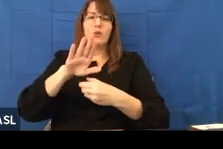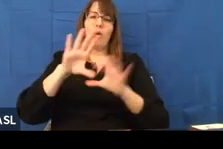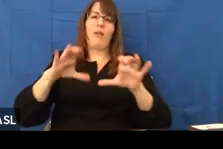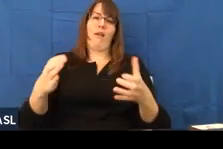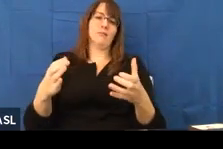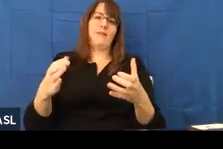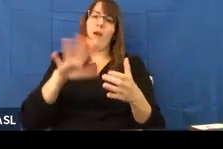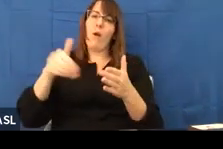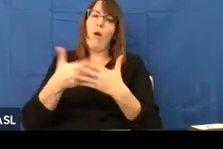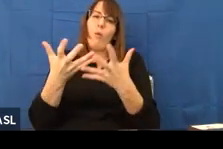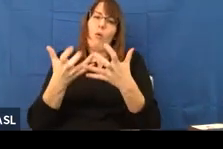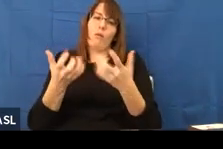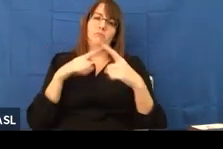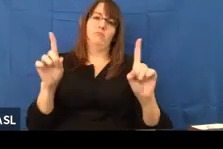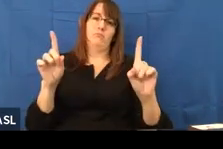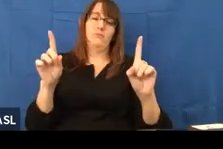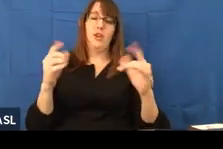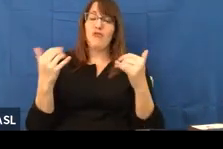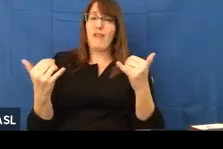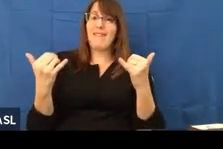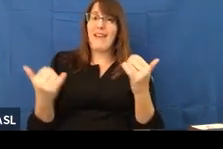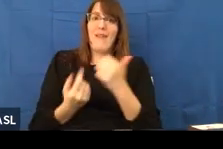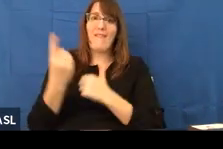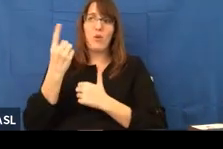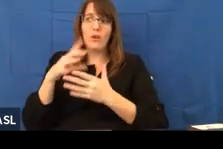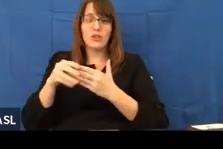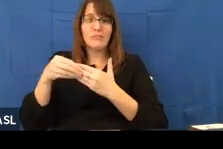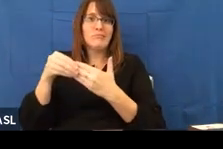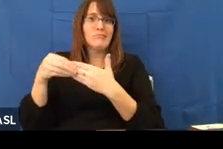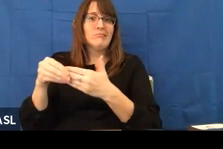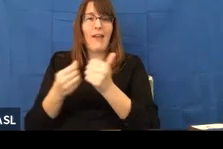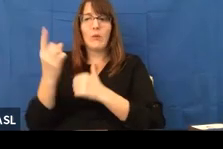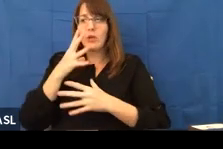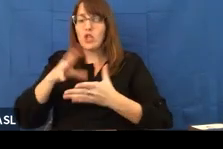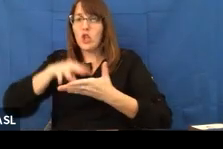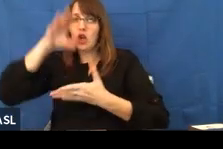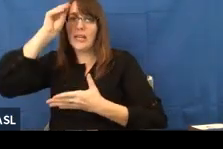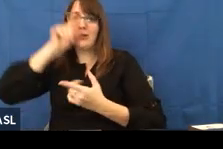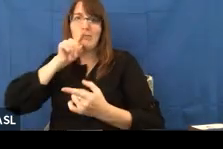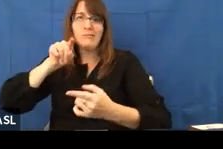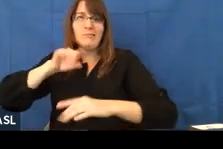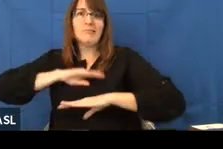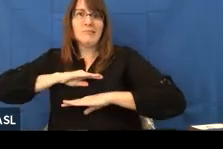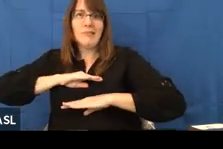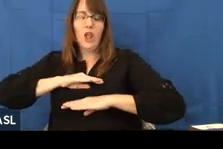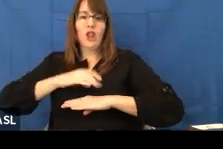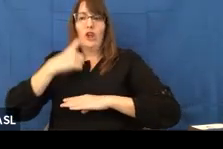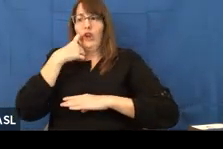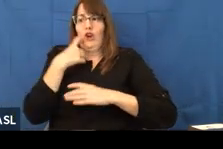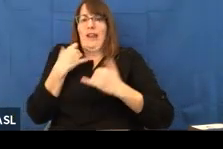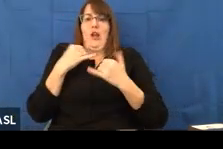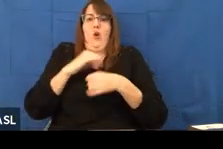Jewyl Alderson Clarke, SDCOE: Right now they are also flexing to meet the current world needs as coven 19 has changed at work looks like as well.